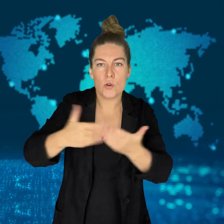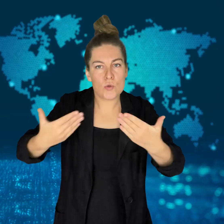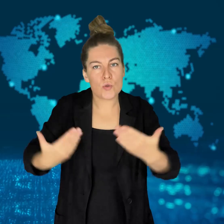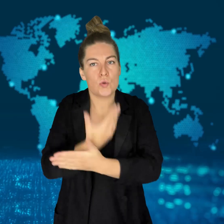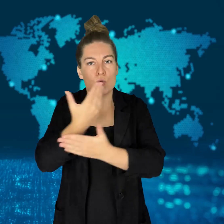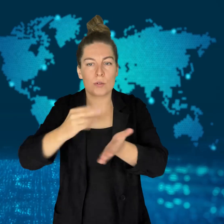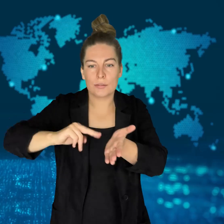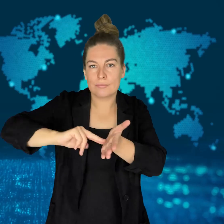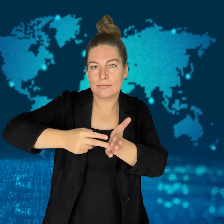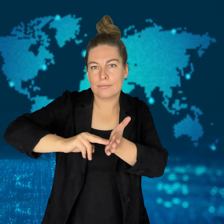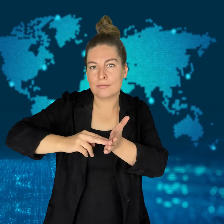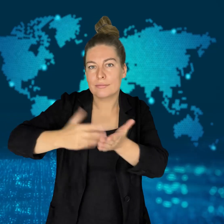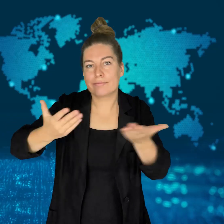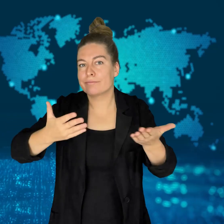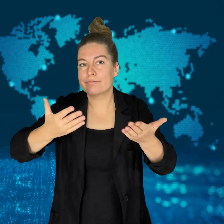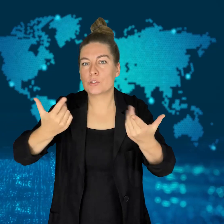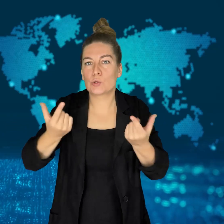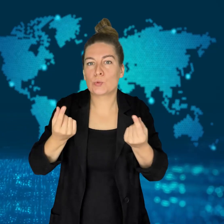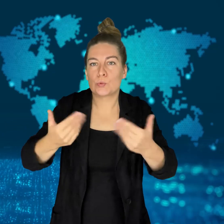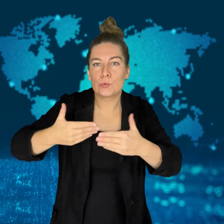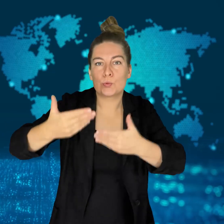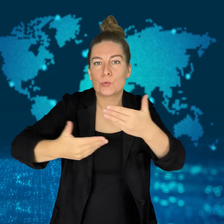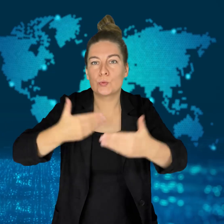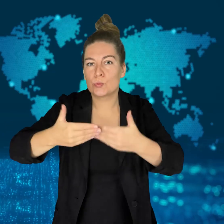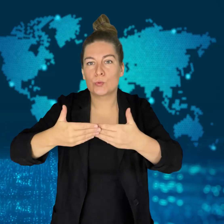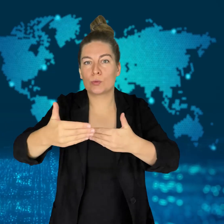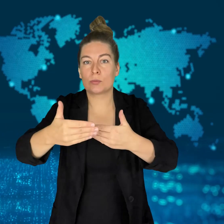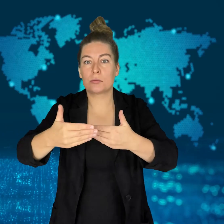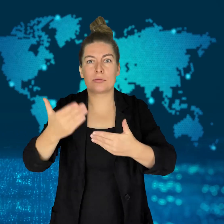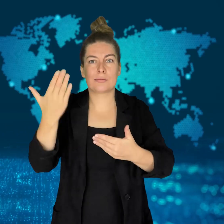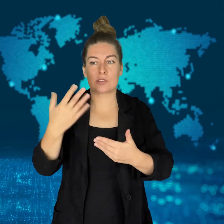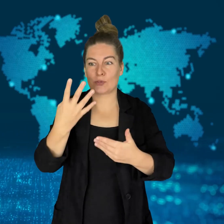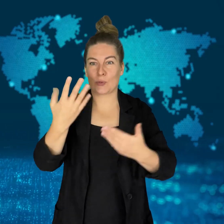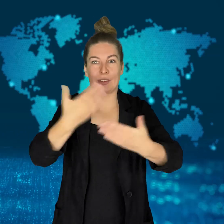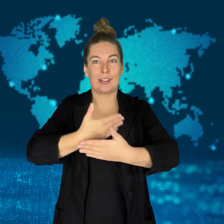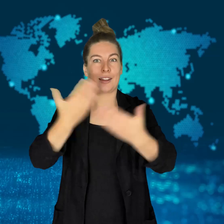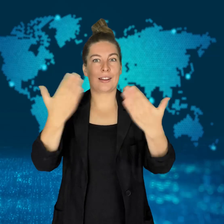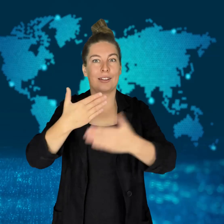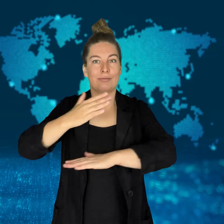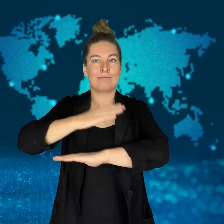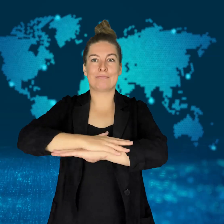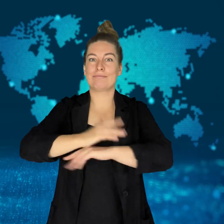The initial four-day ceasefire had started last Friday